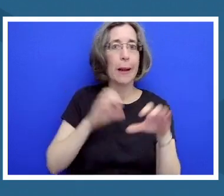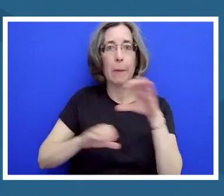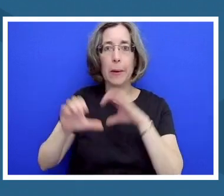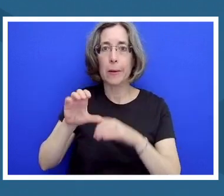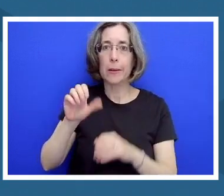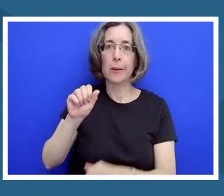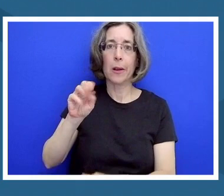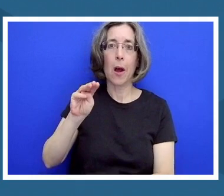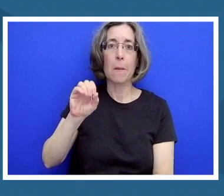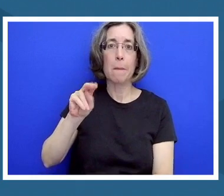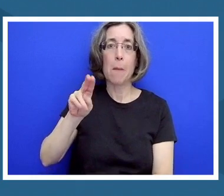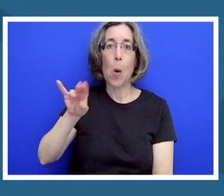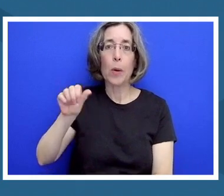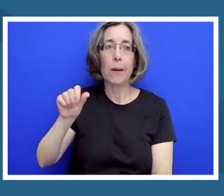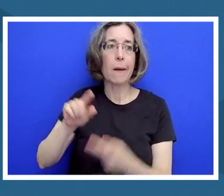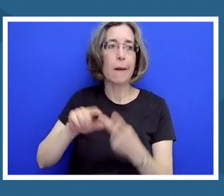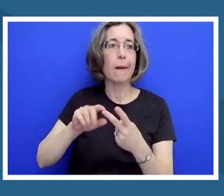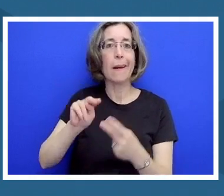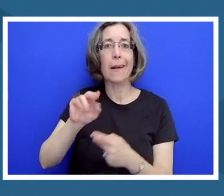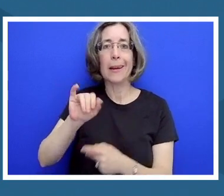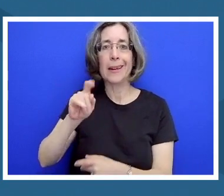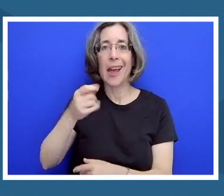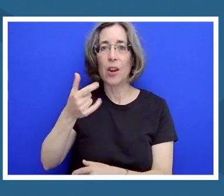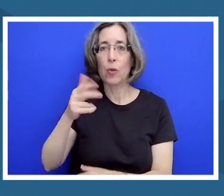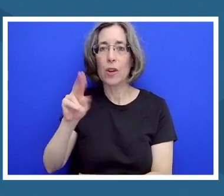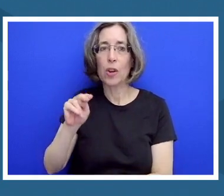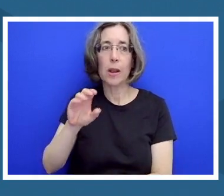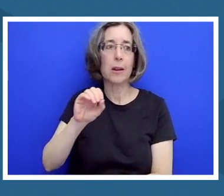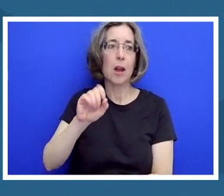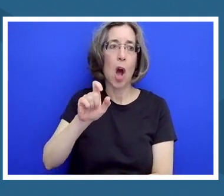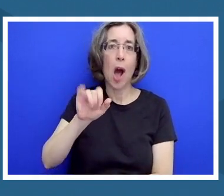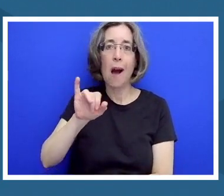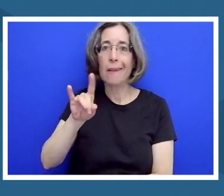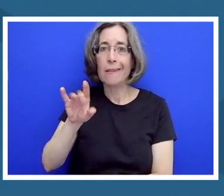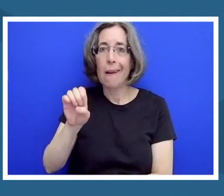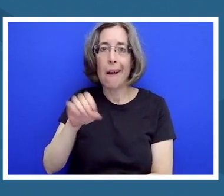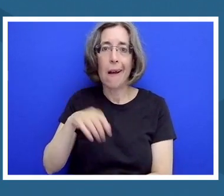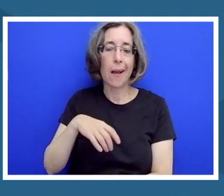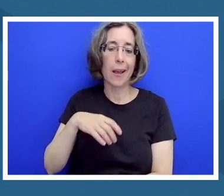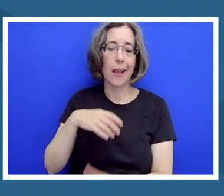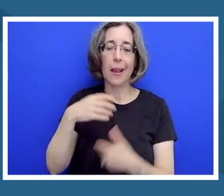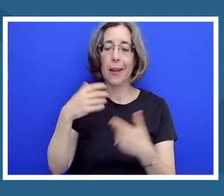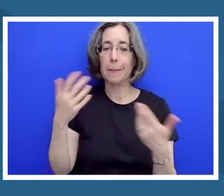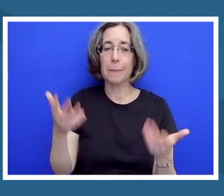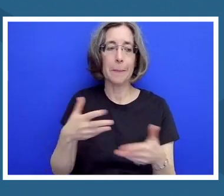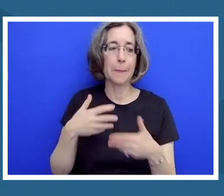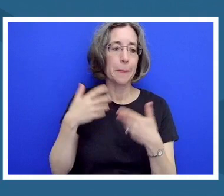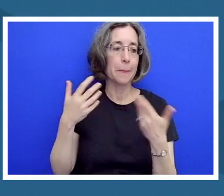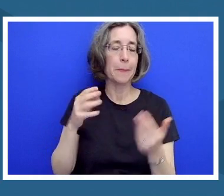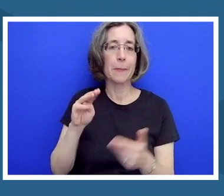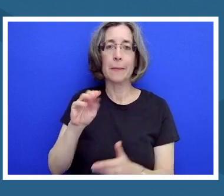nitrogen oxides we could be saying uh